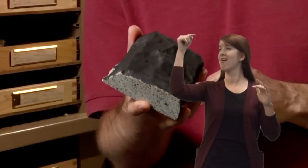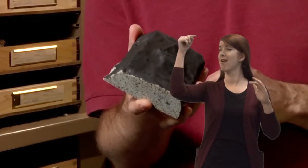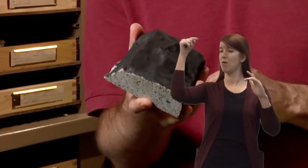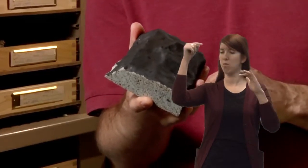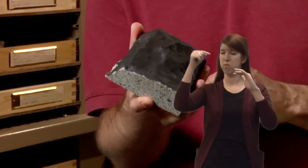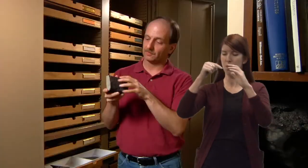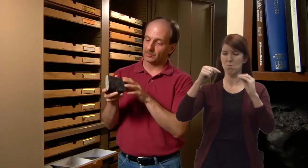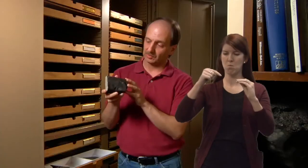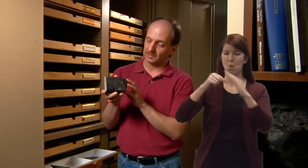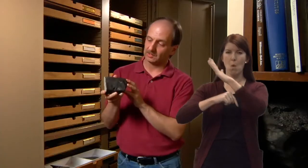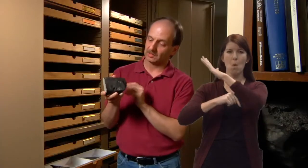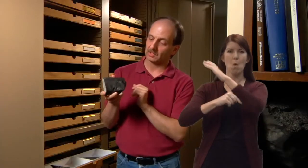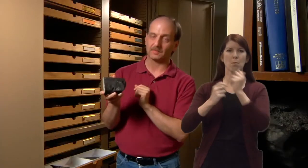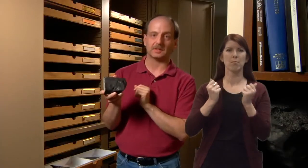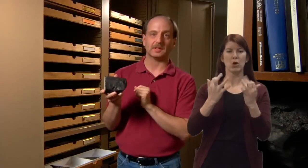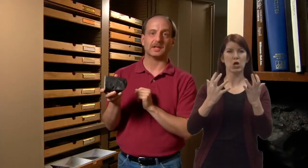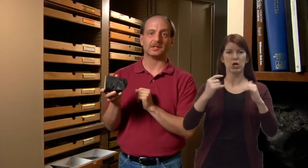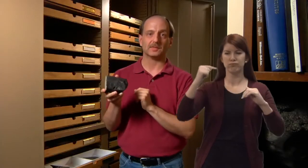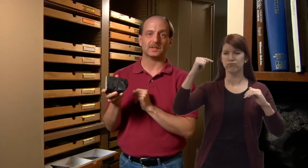and you get a dark fusion crust covering the entire surface.